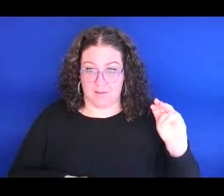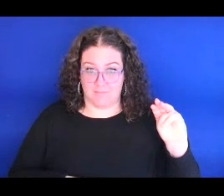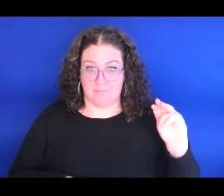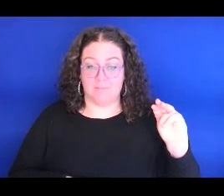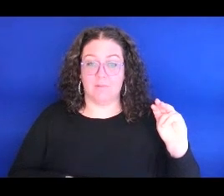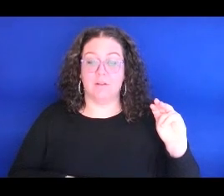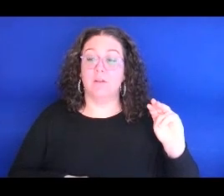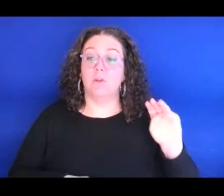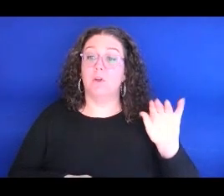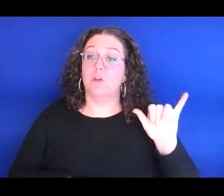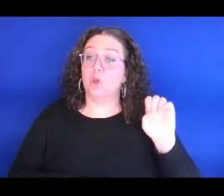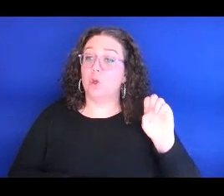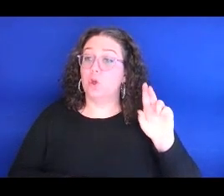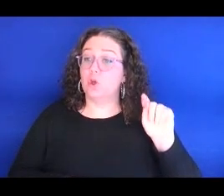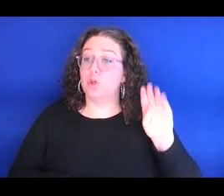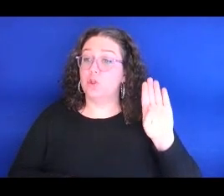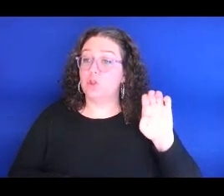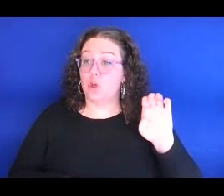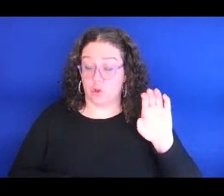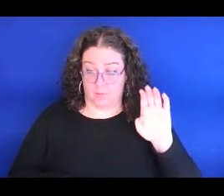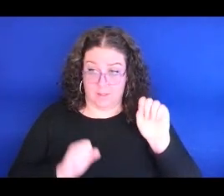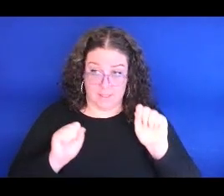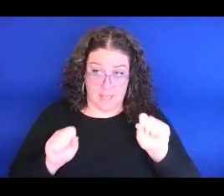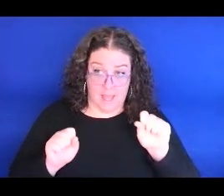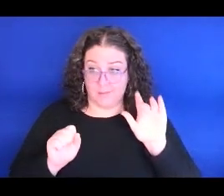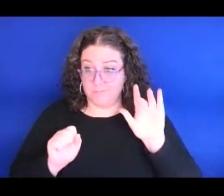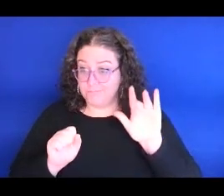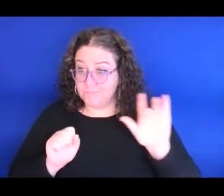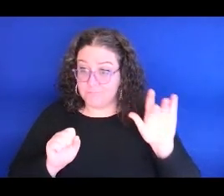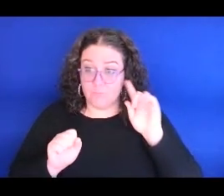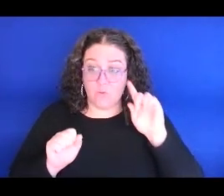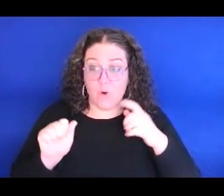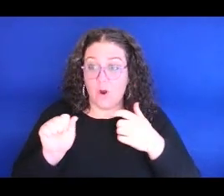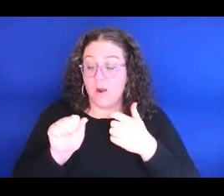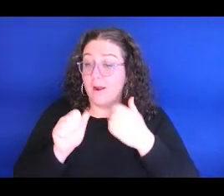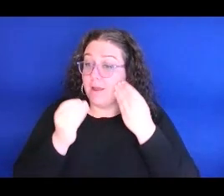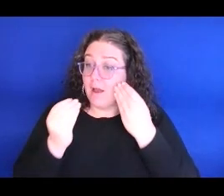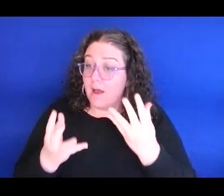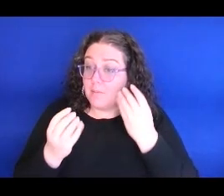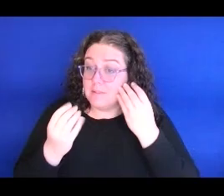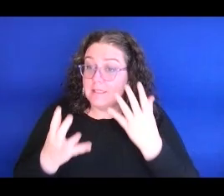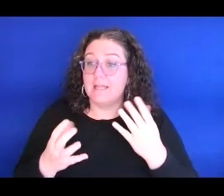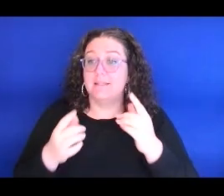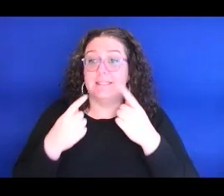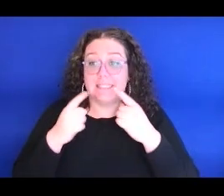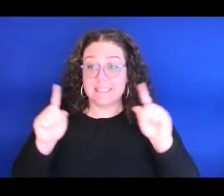and YouTube for updates, new resources, and success stories from across the country.